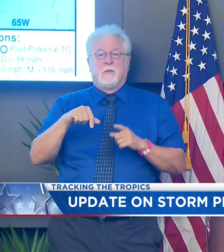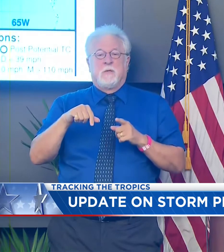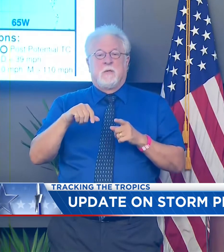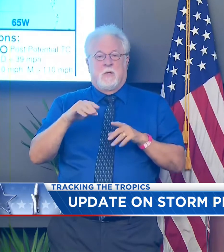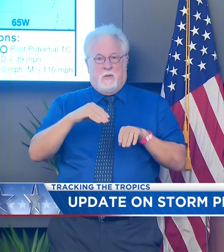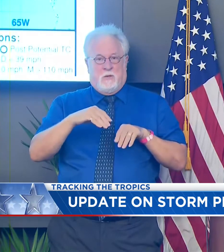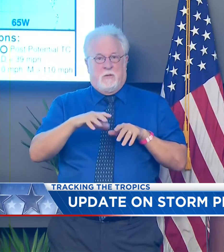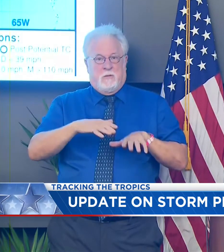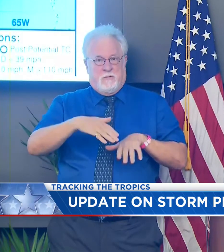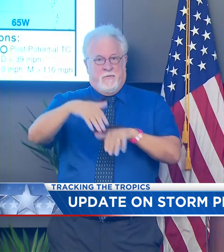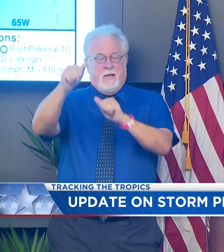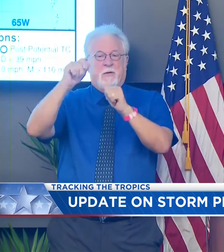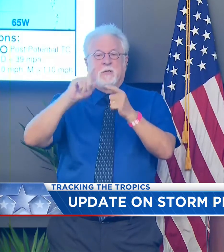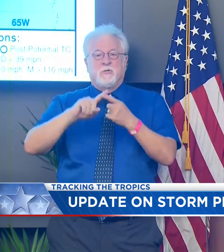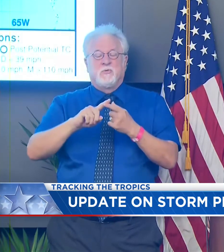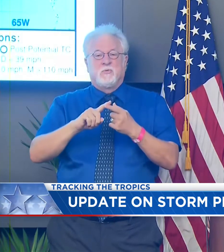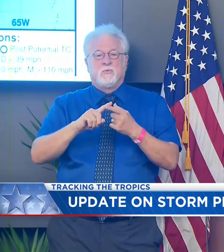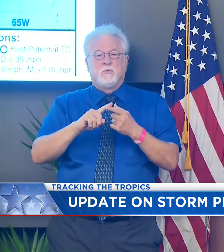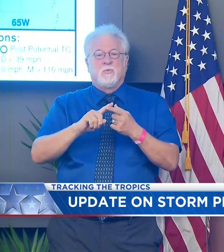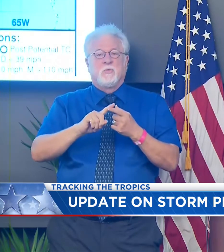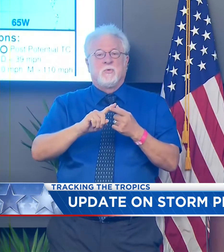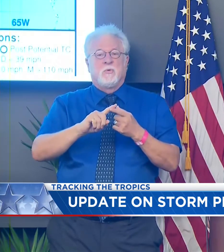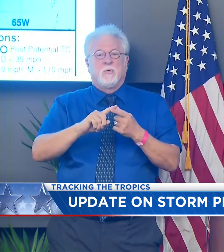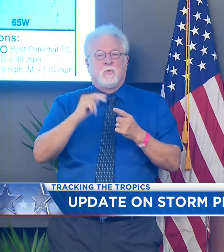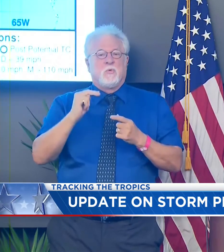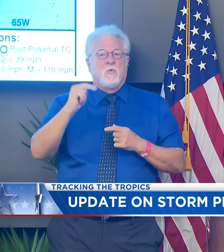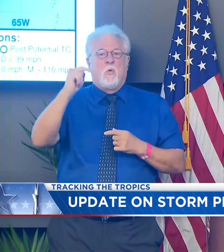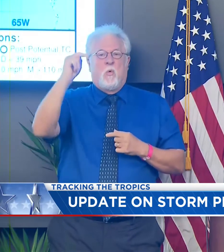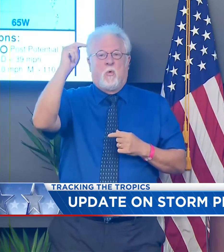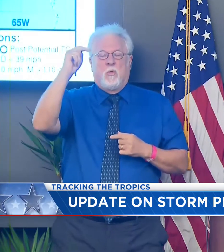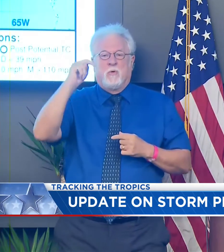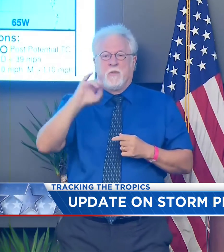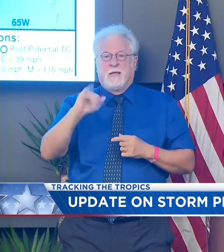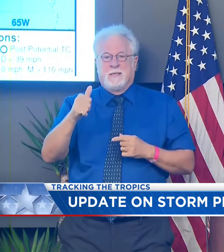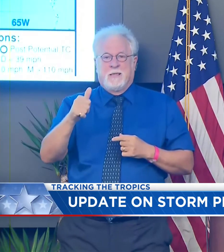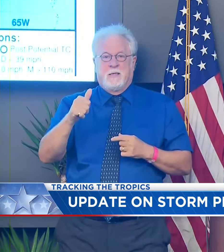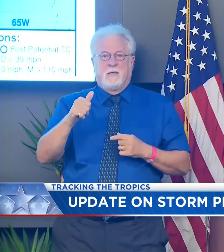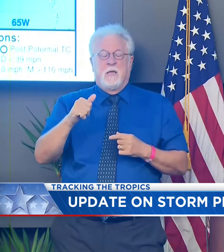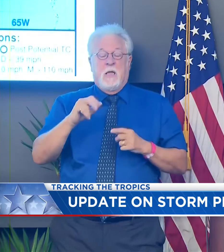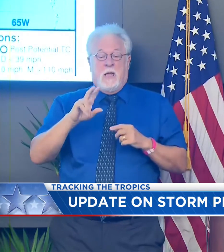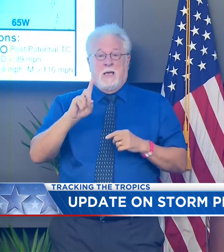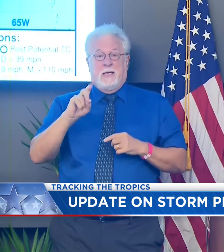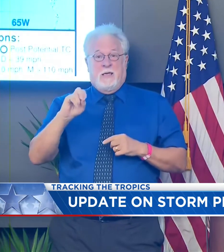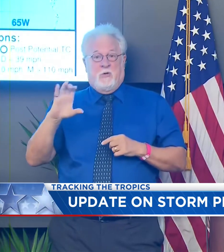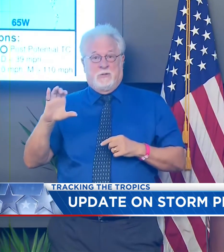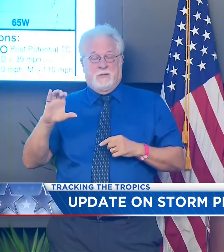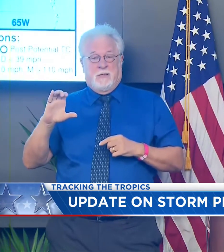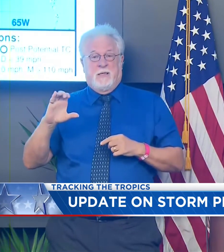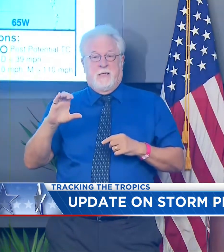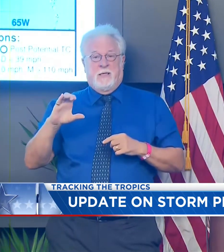I CAN TELL YOU THAT TODAY, WE'VE HAD APPROXIMATELY 500 INMATES FROM PLAQUEMINES PARISH JAIL